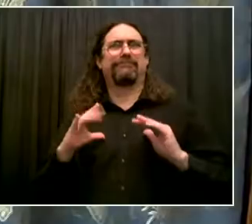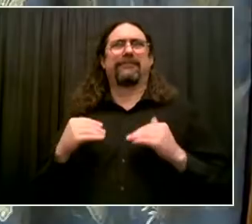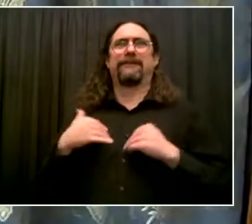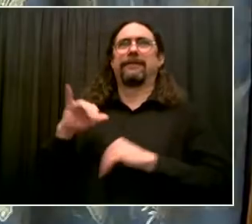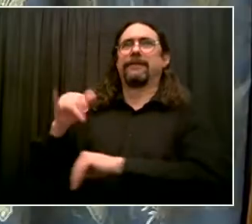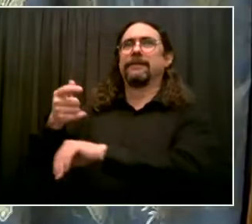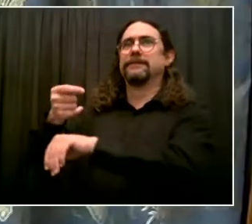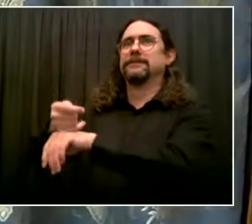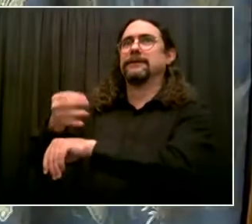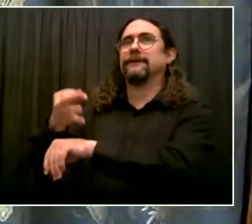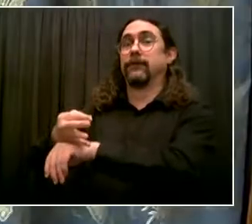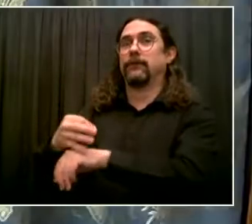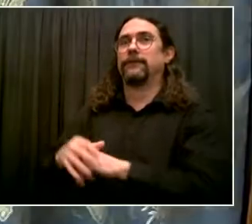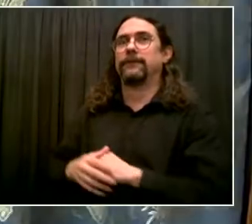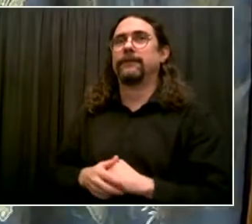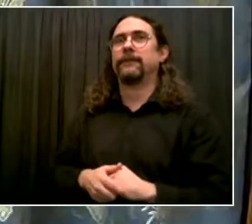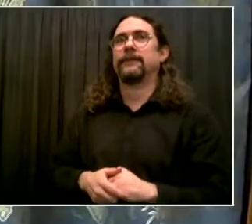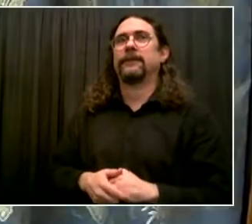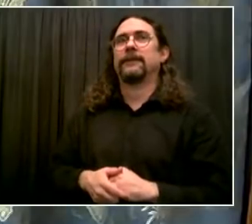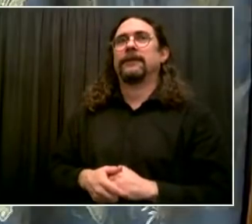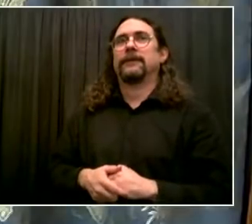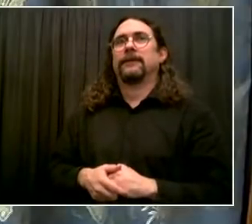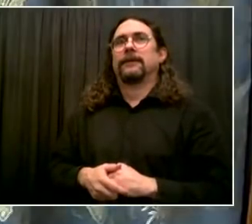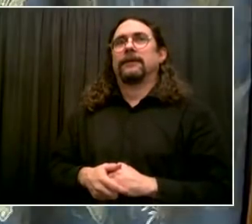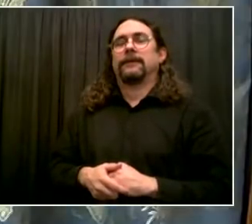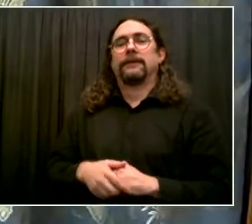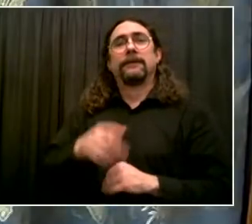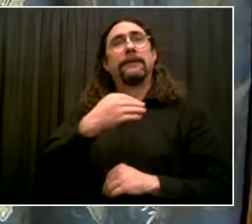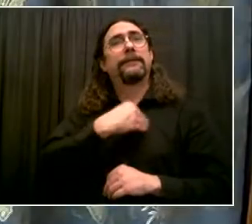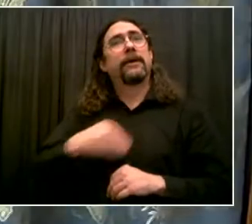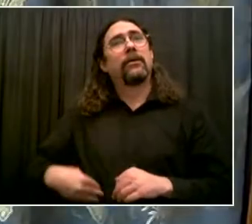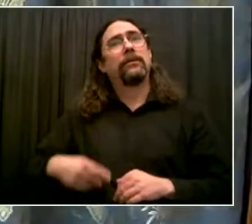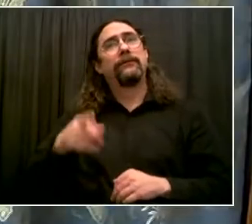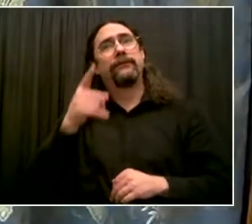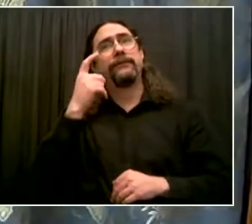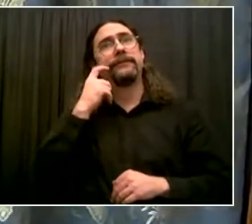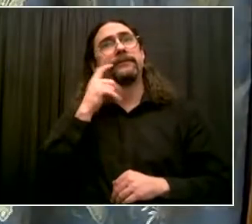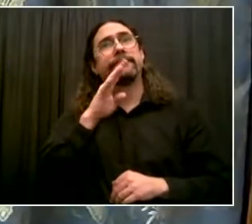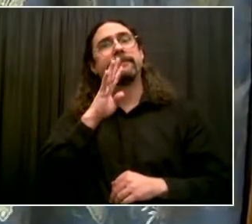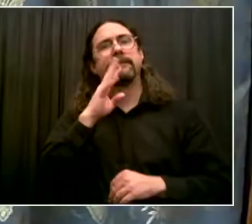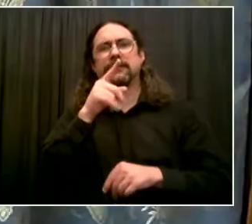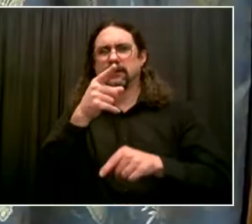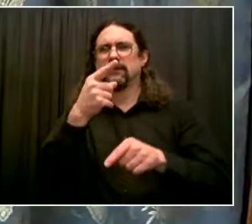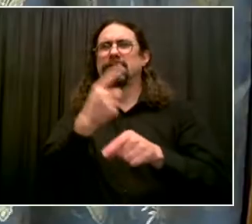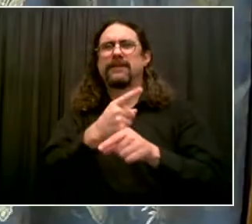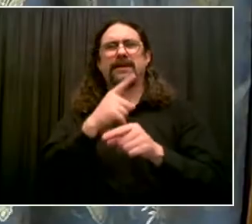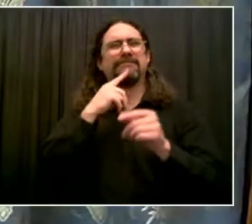THERE ARE PEOPLE THAT COME INTO THE COUNTY OF QUEENS AND COME INTO THE CITY OF NEW YORK.